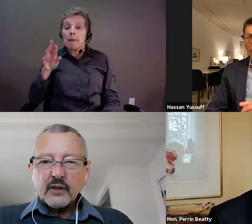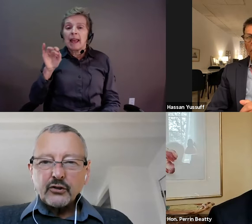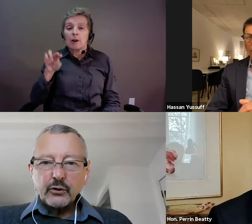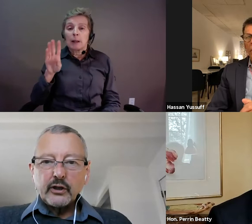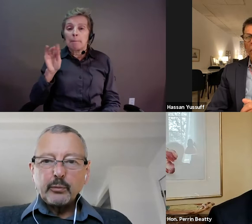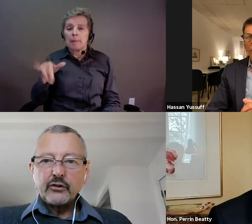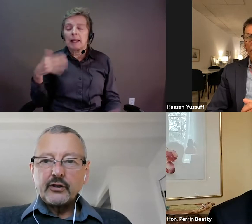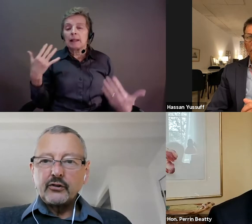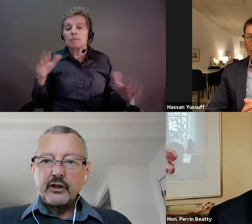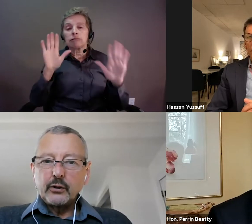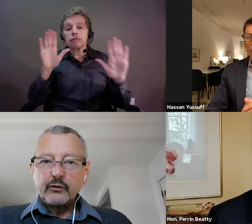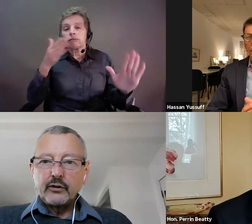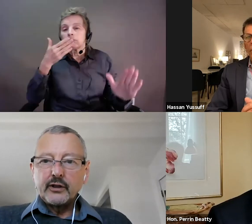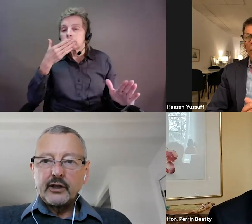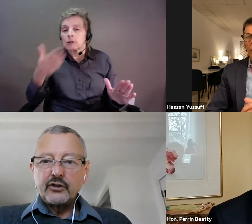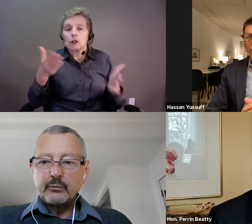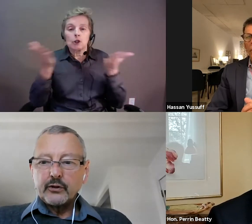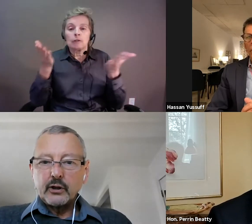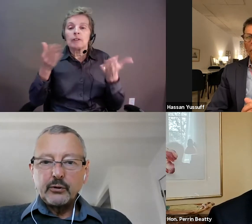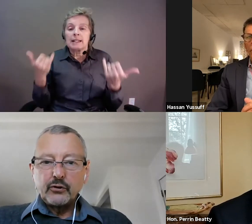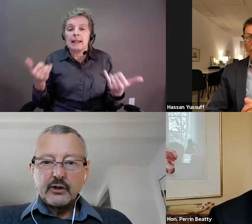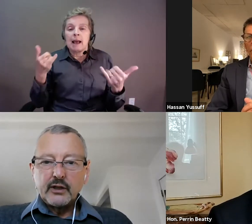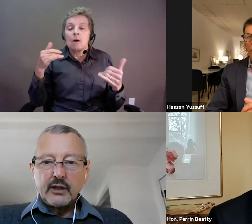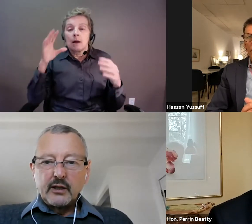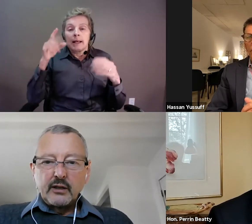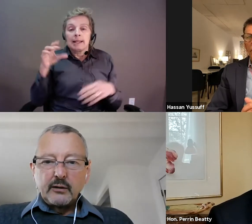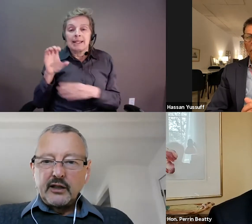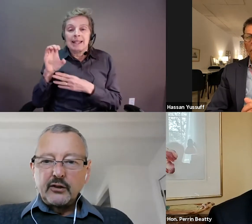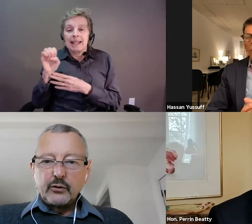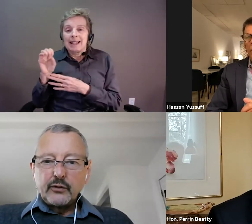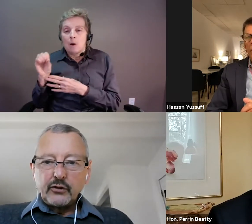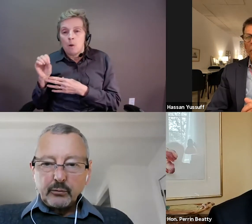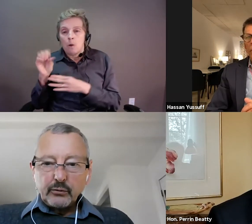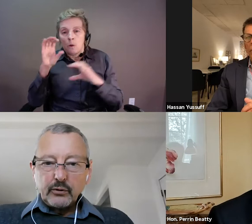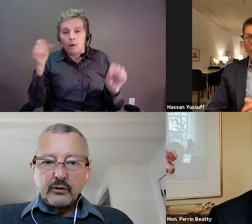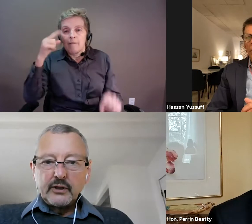He's currently President and CEO of the Canadian Chamber of Commerce. He served a similar role